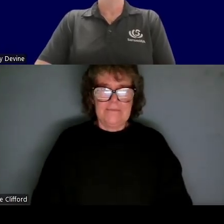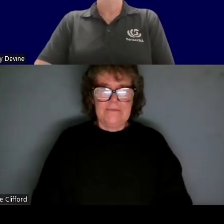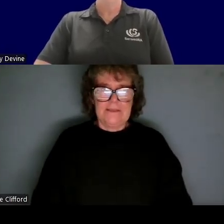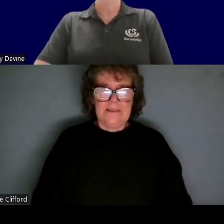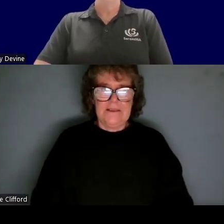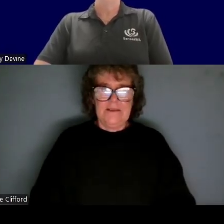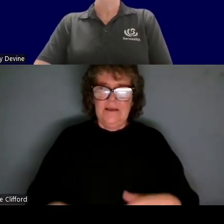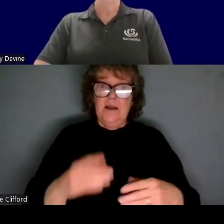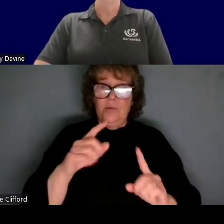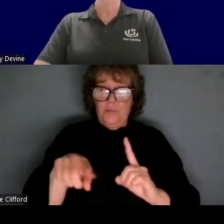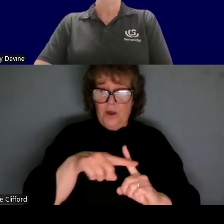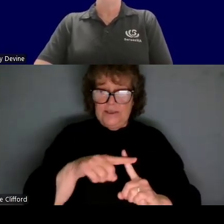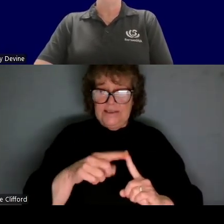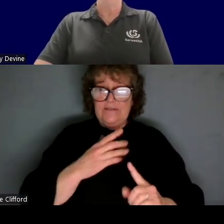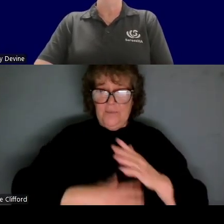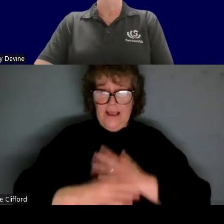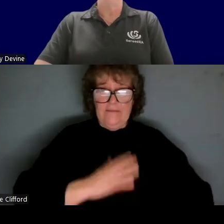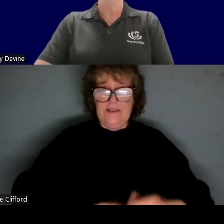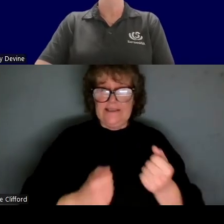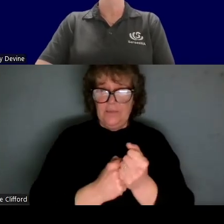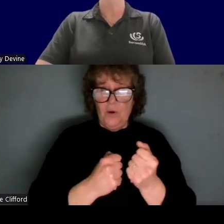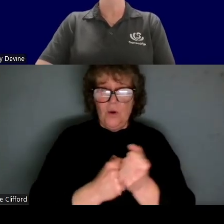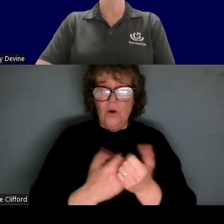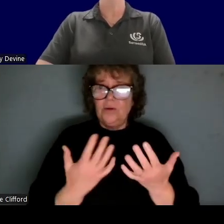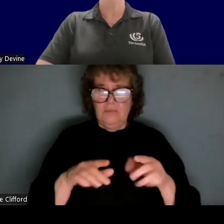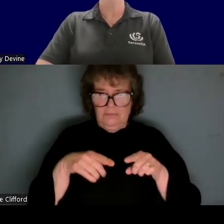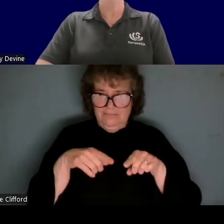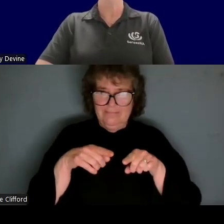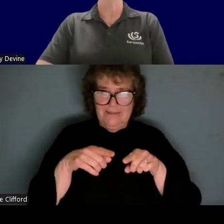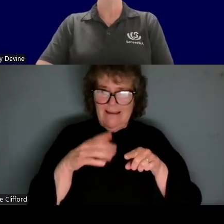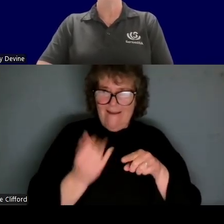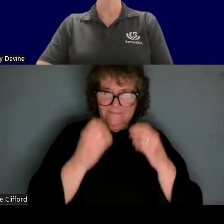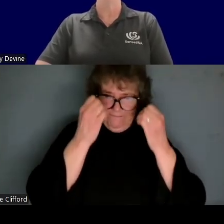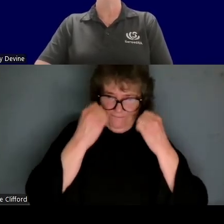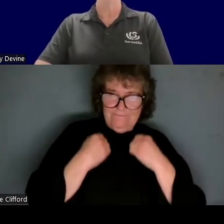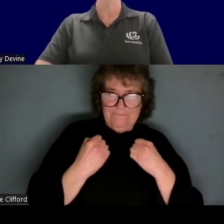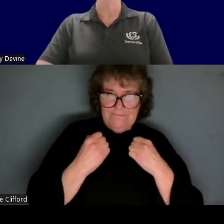Positive behaviour support is an evidence based person centered approach that improves quality